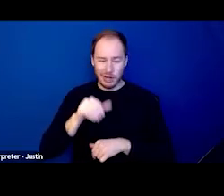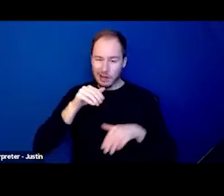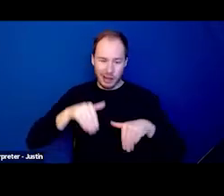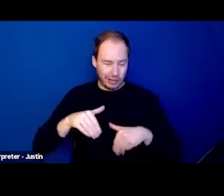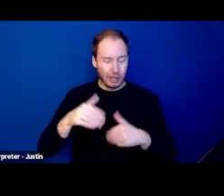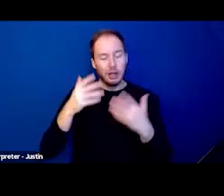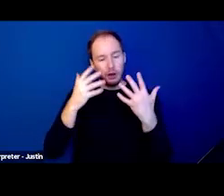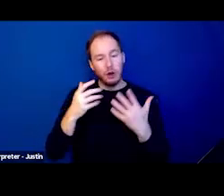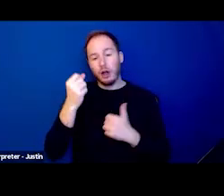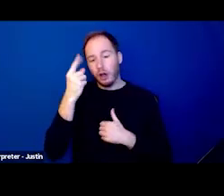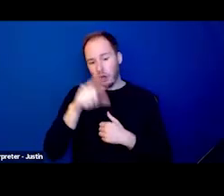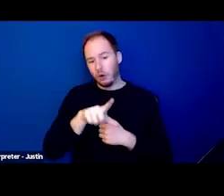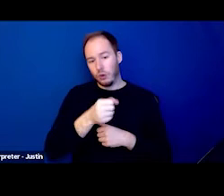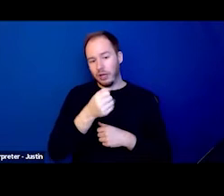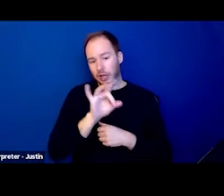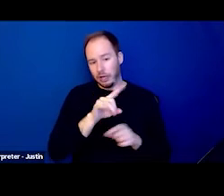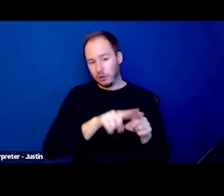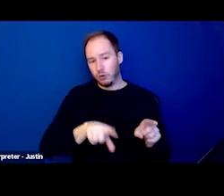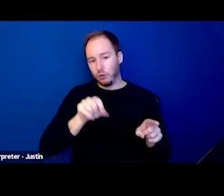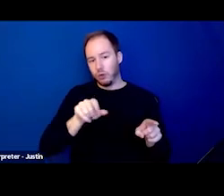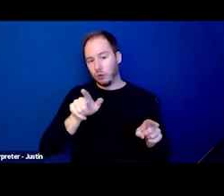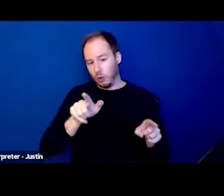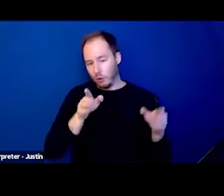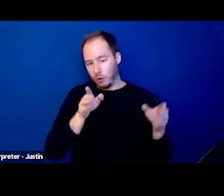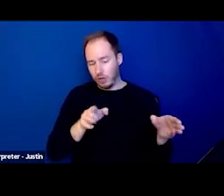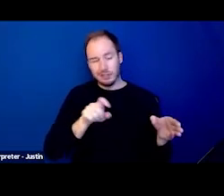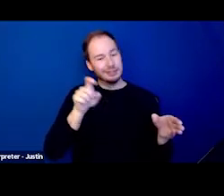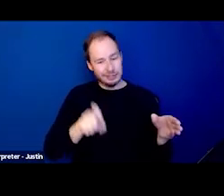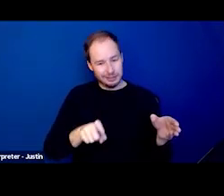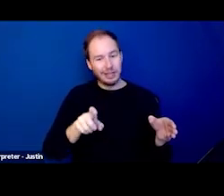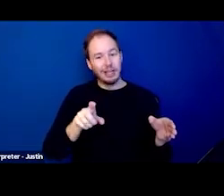However, from 2018 to 2021, Texas has seen an increase